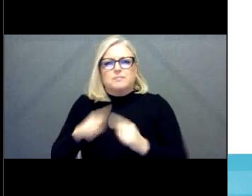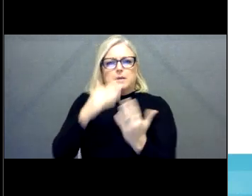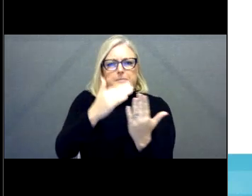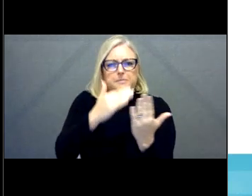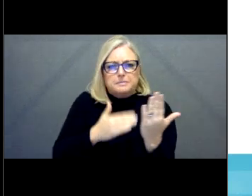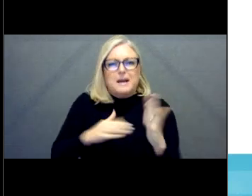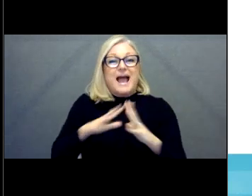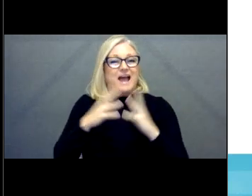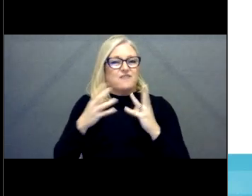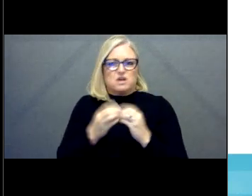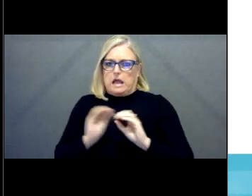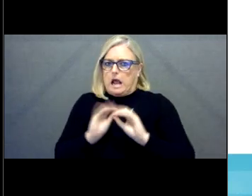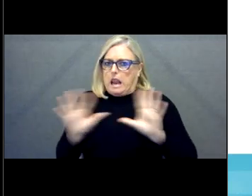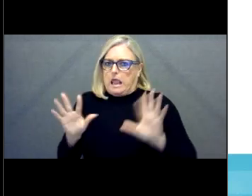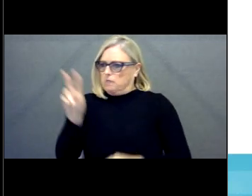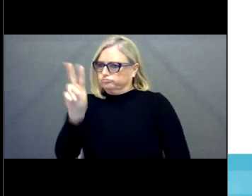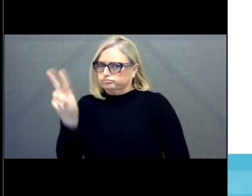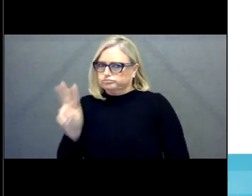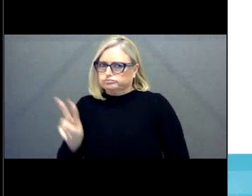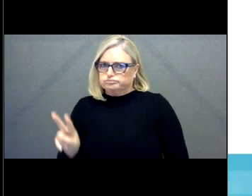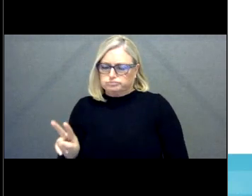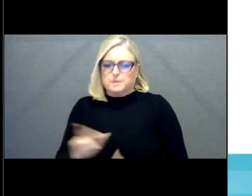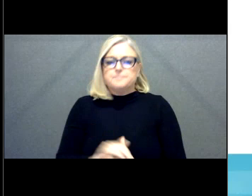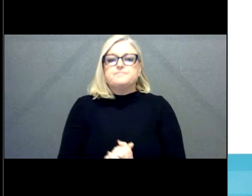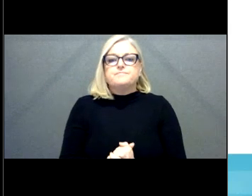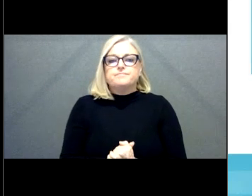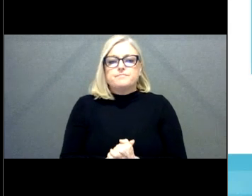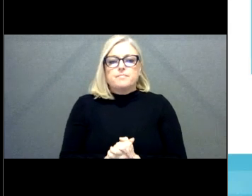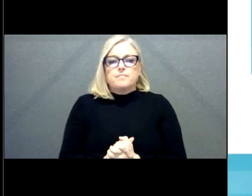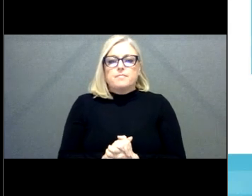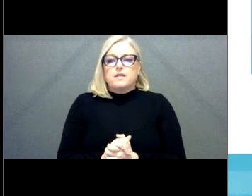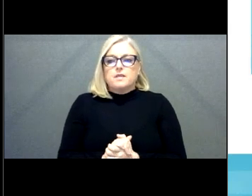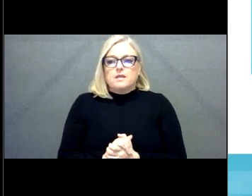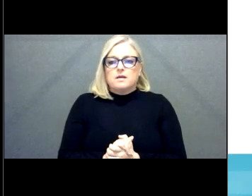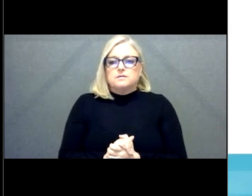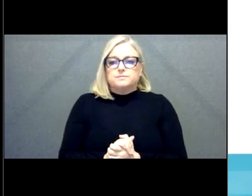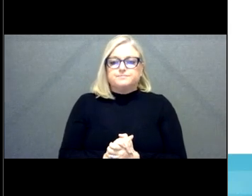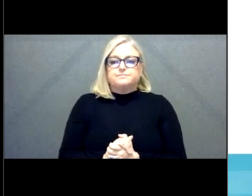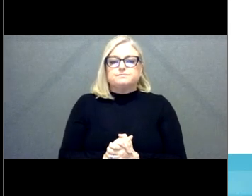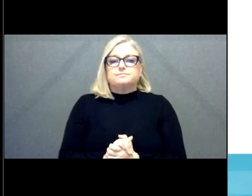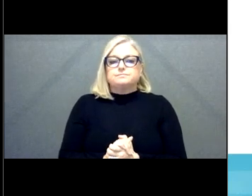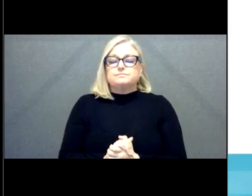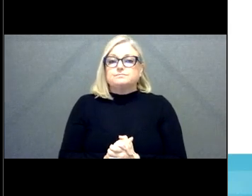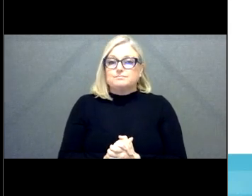see there I had mentioned on that slide about um eligibility requirements and just a couple